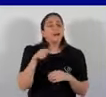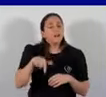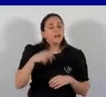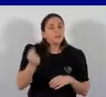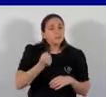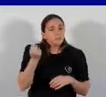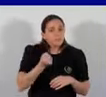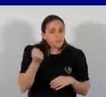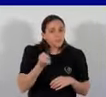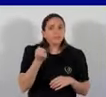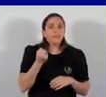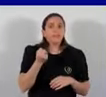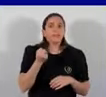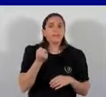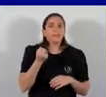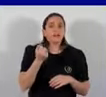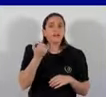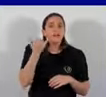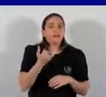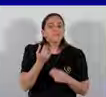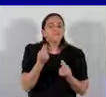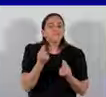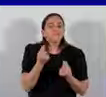The important thing here is the presence of growing performance